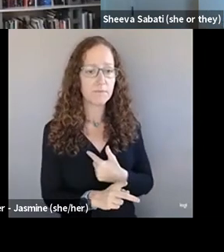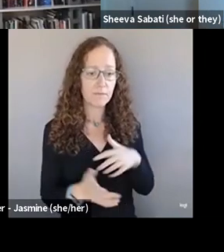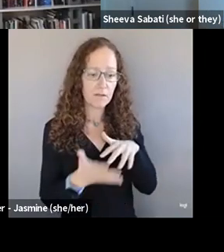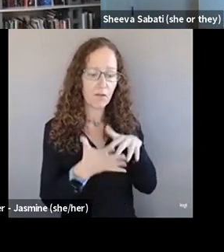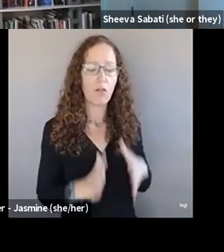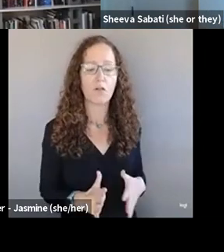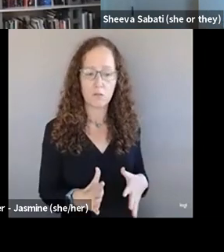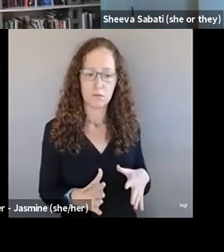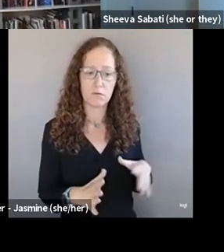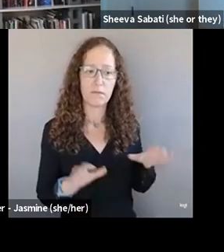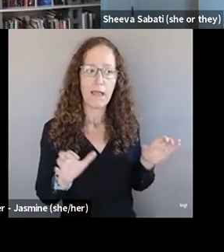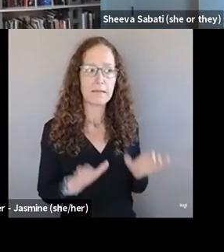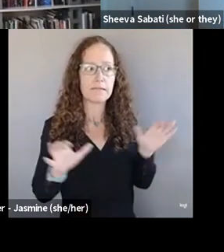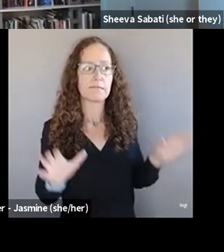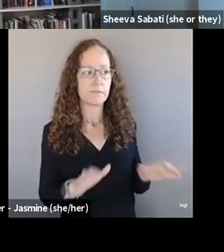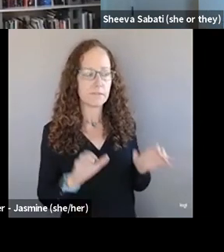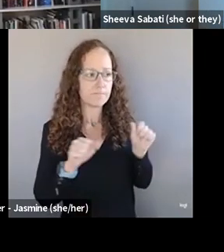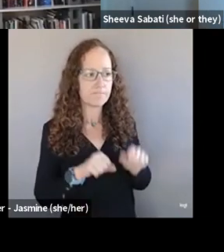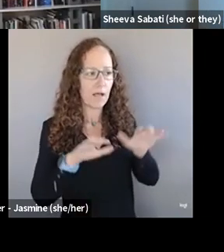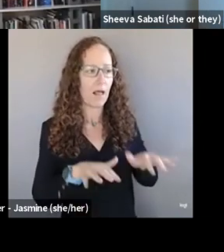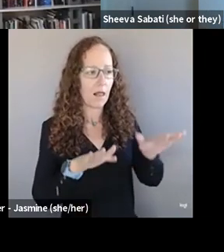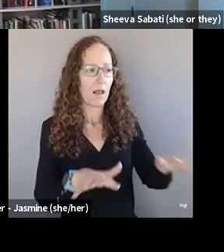rights to do the sort of work that we do in these spaces. So I